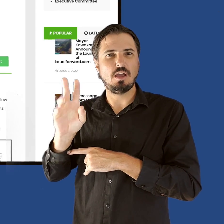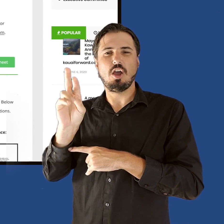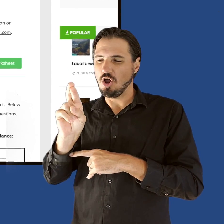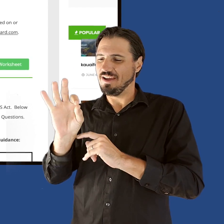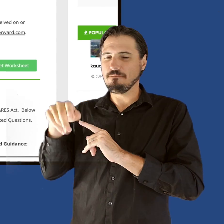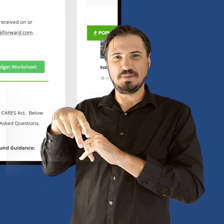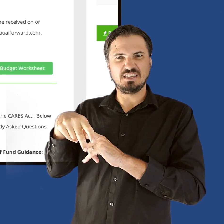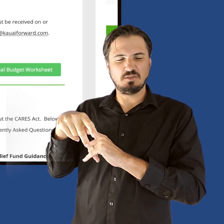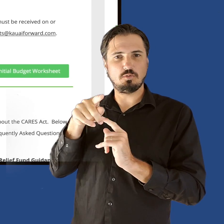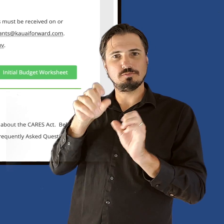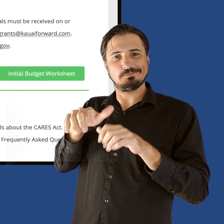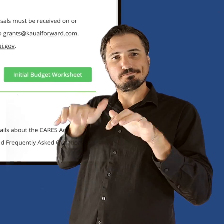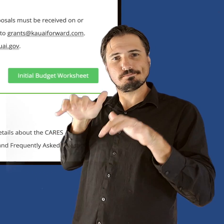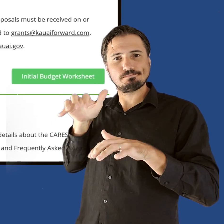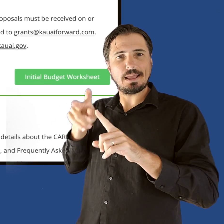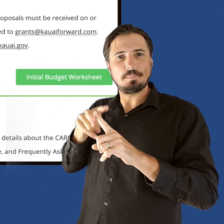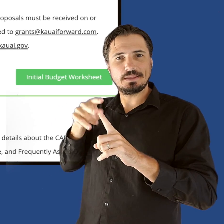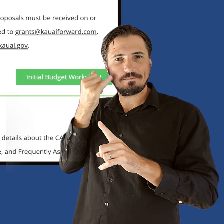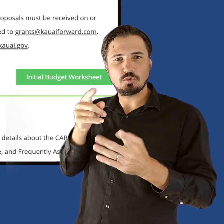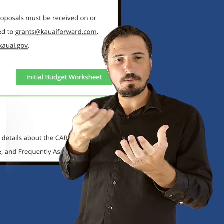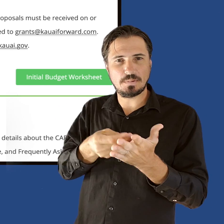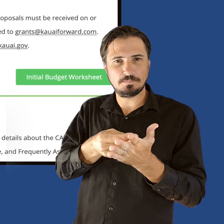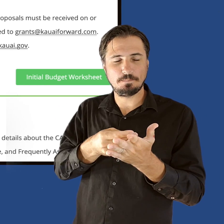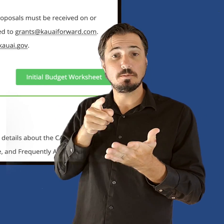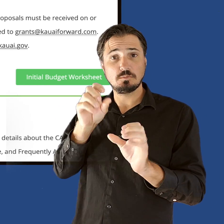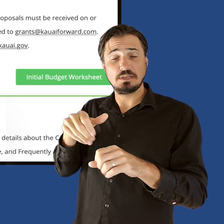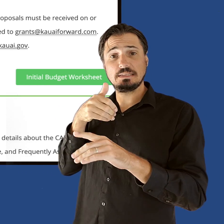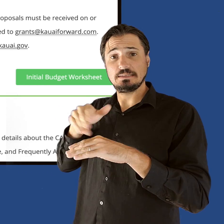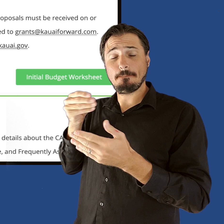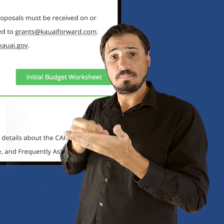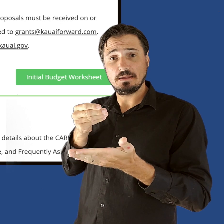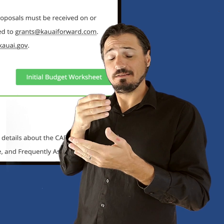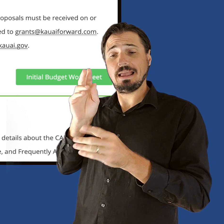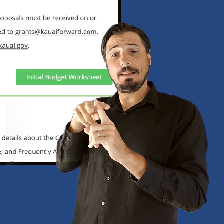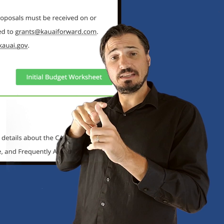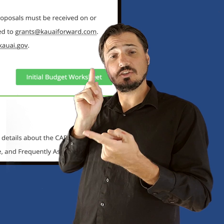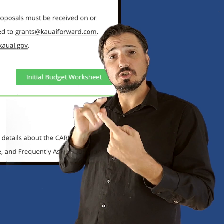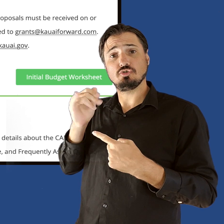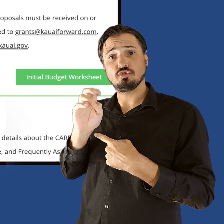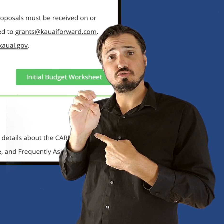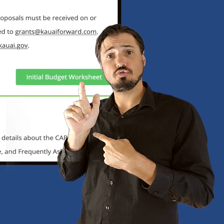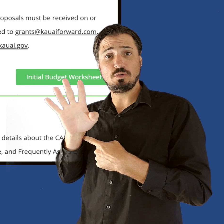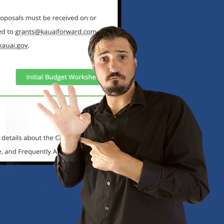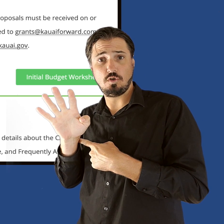The County will accept proposals until Wednesday, June 24. Proposals must be submitted electronically.